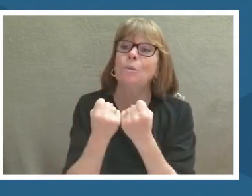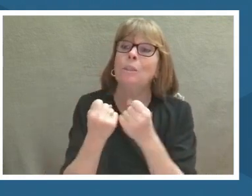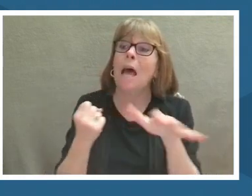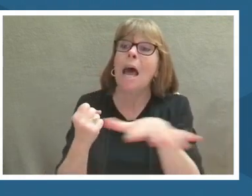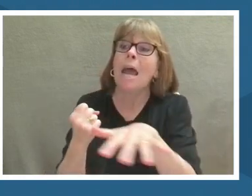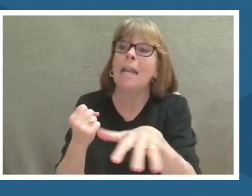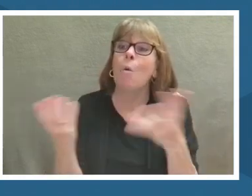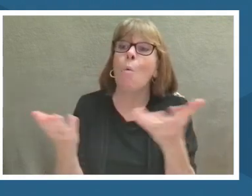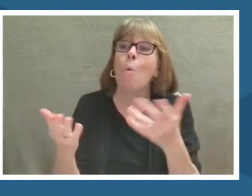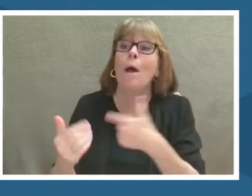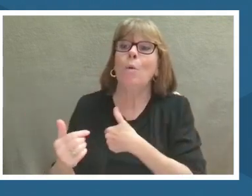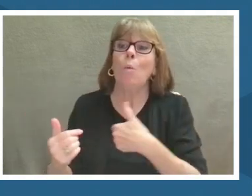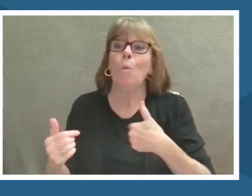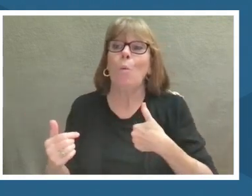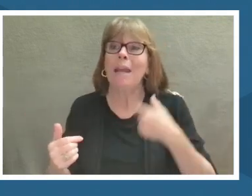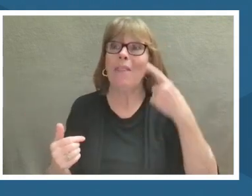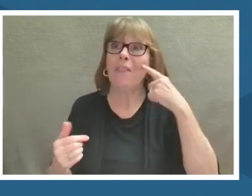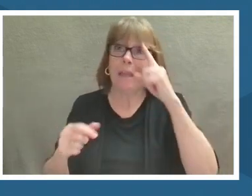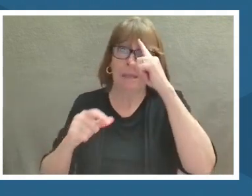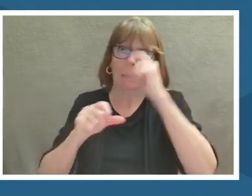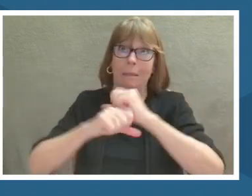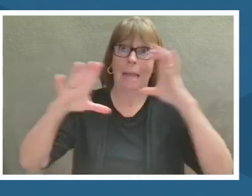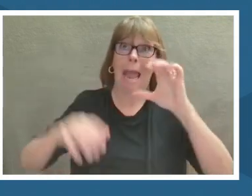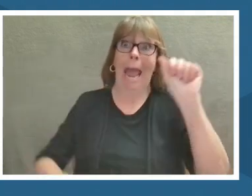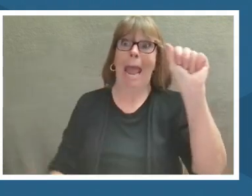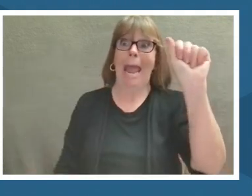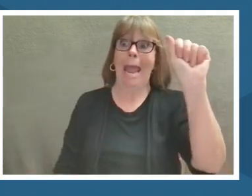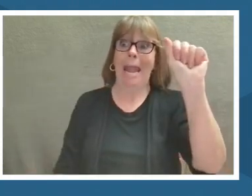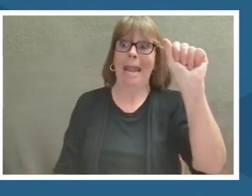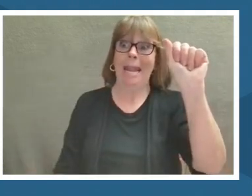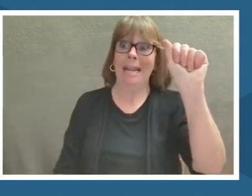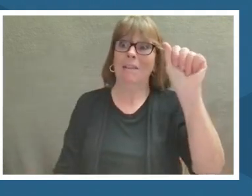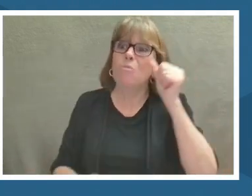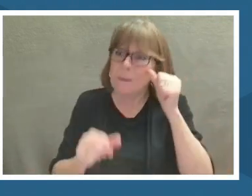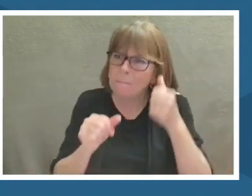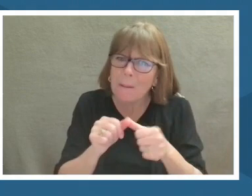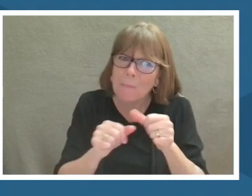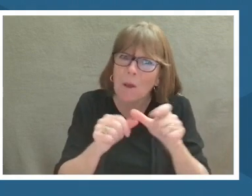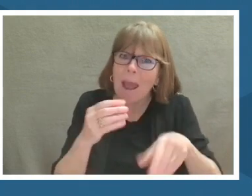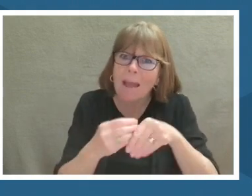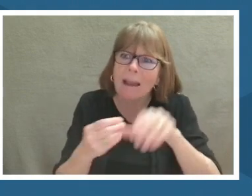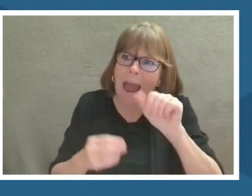the arts but access how do you make that